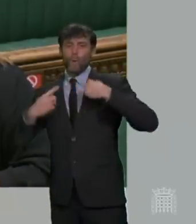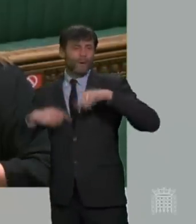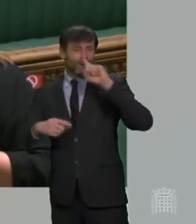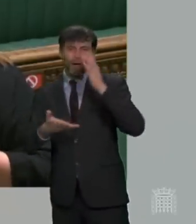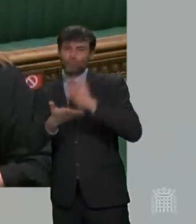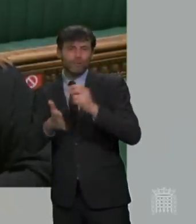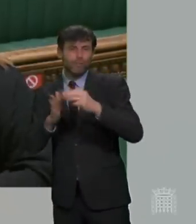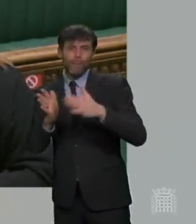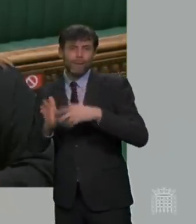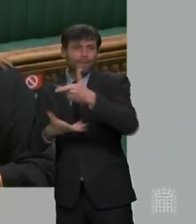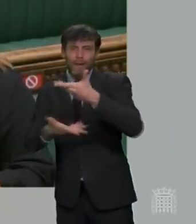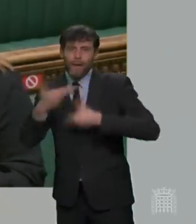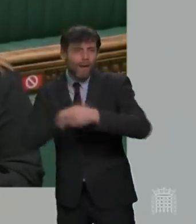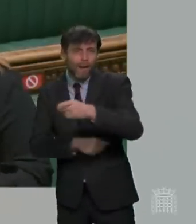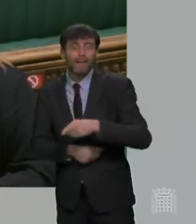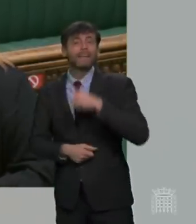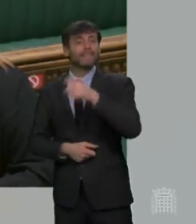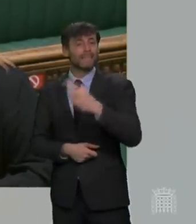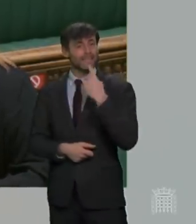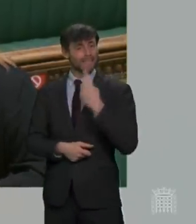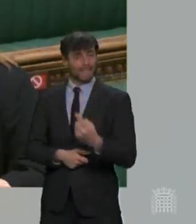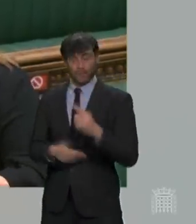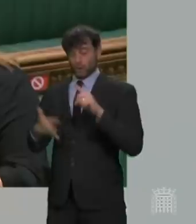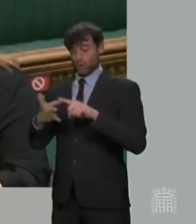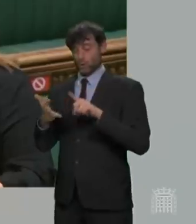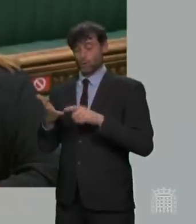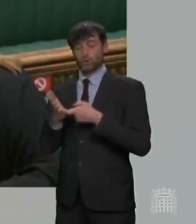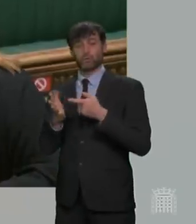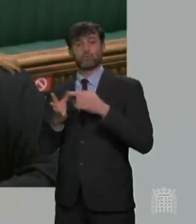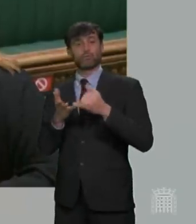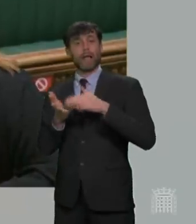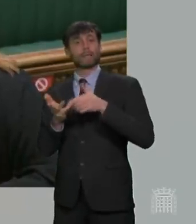He told us that there was no threat to the Erasmus scheme, but he clearly will not match EU levels of